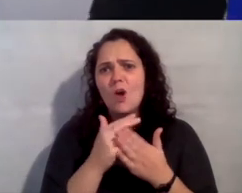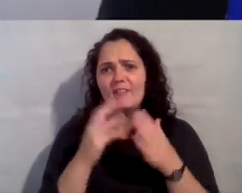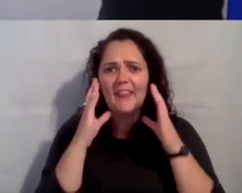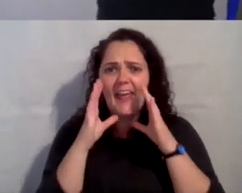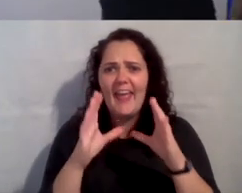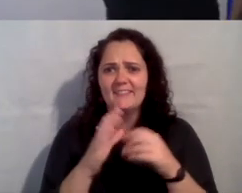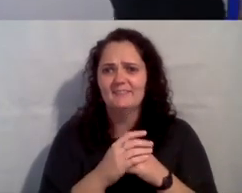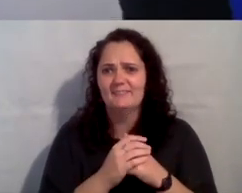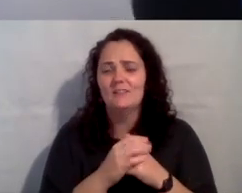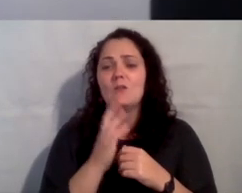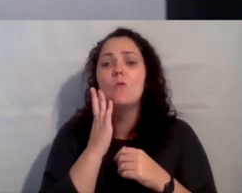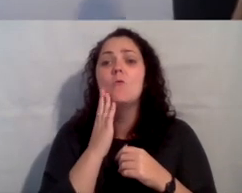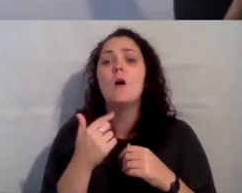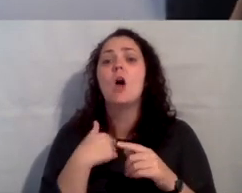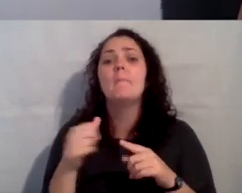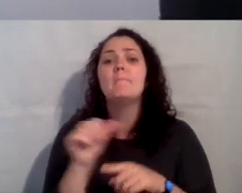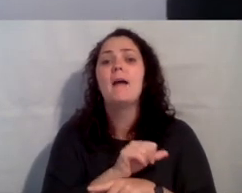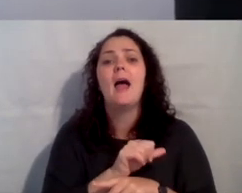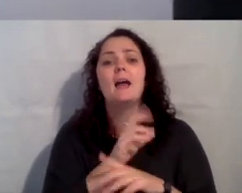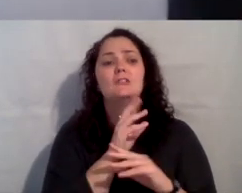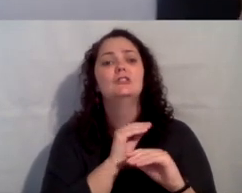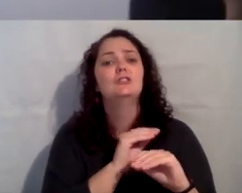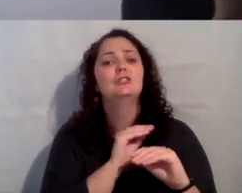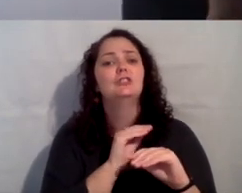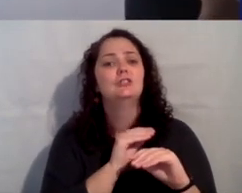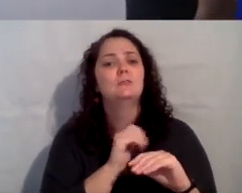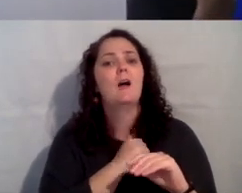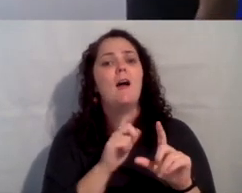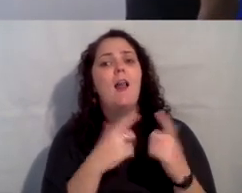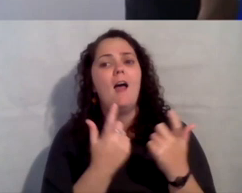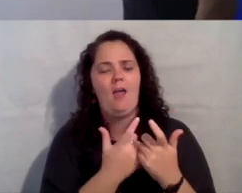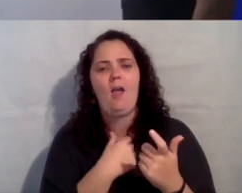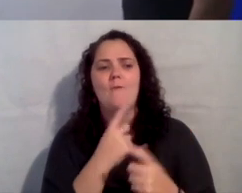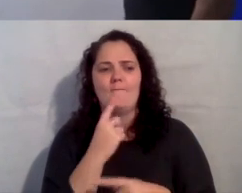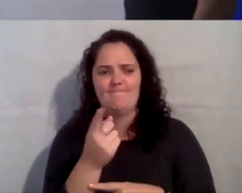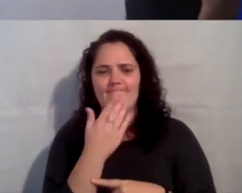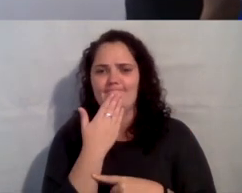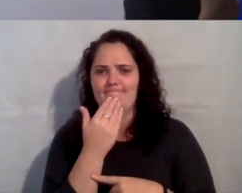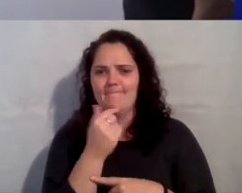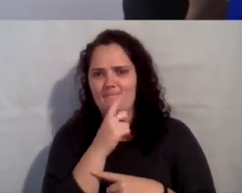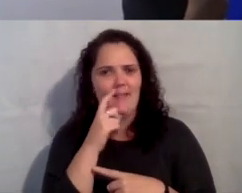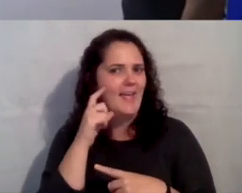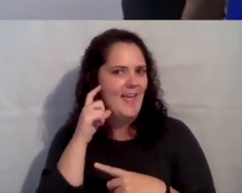teaching in my life drawing classes I'm going to always have the models wear face masks like this,